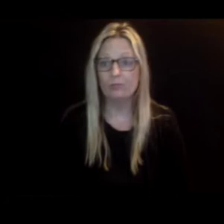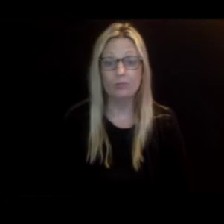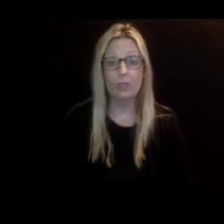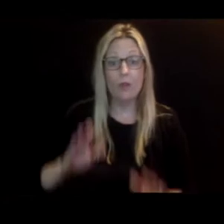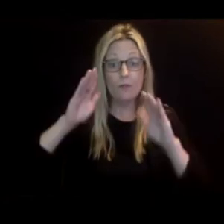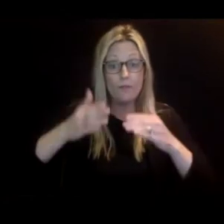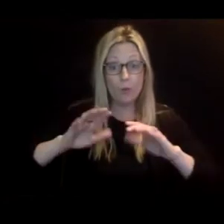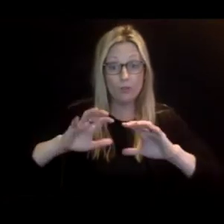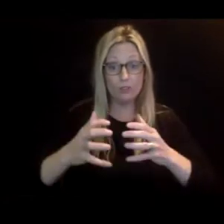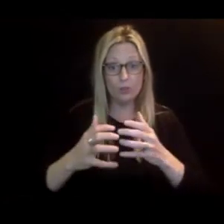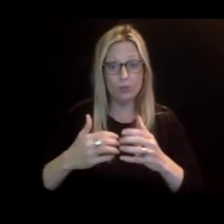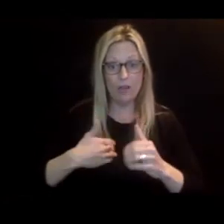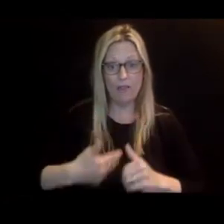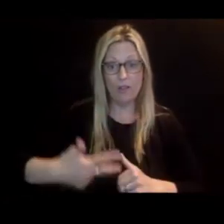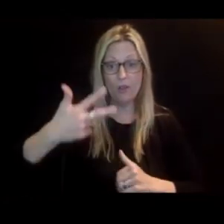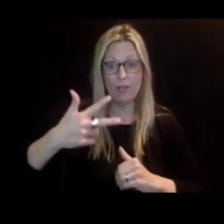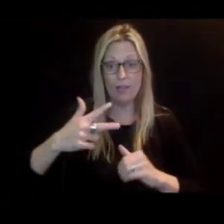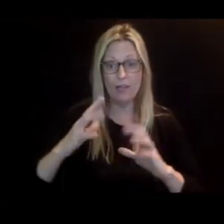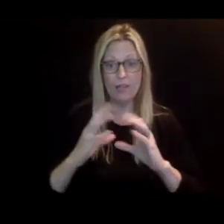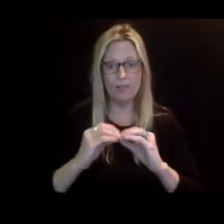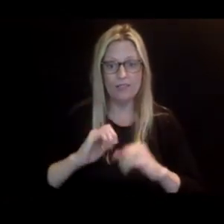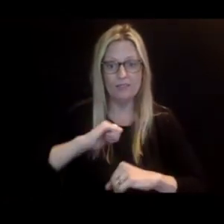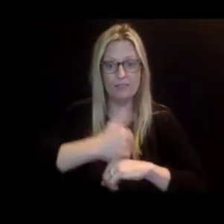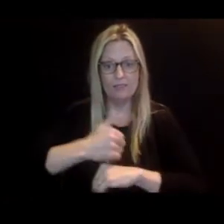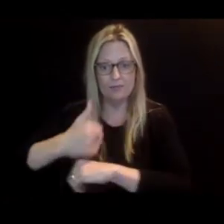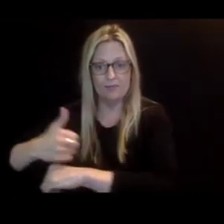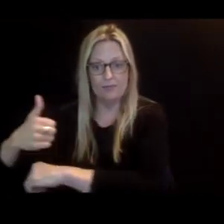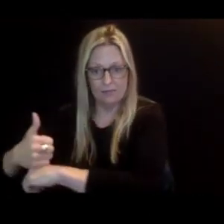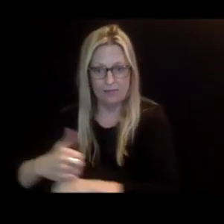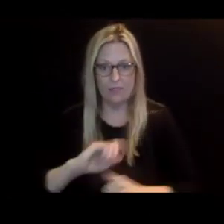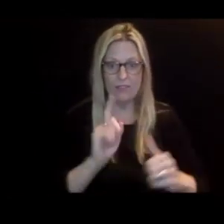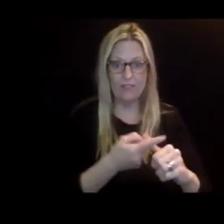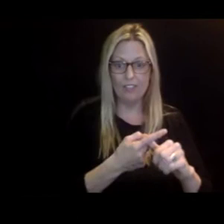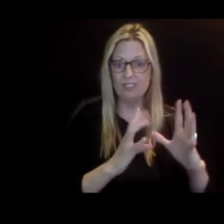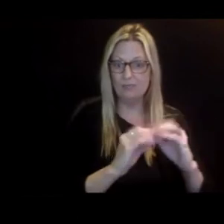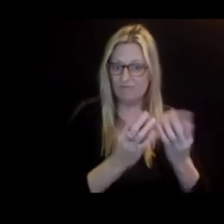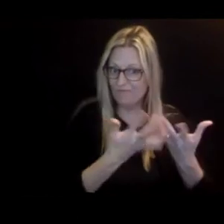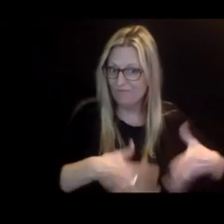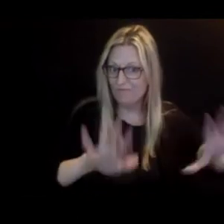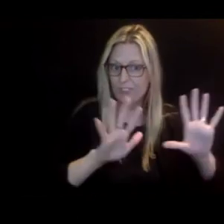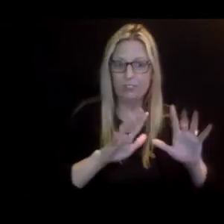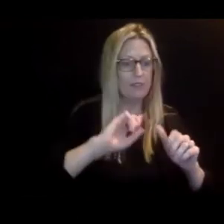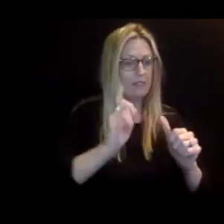The focus groups have set up meetings and the first meeting has been completed. The